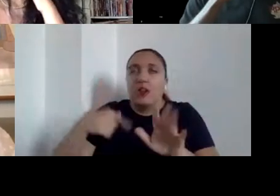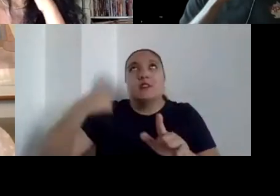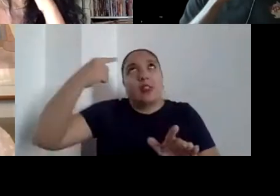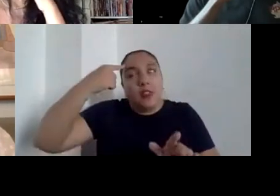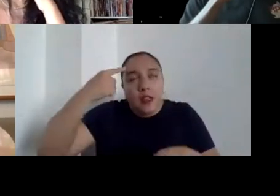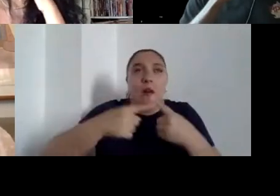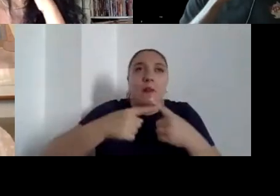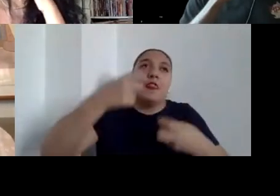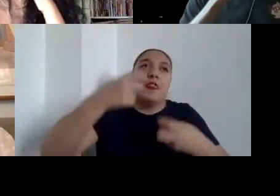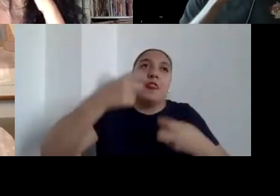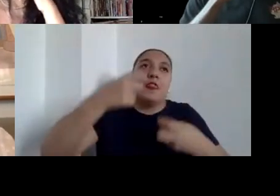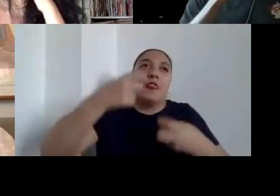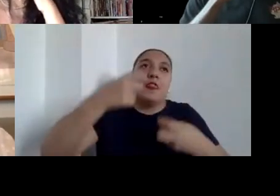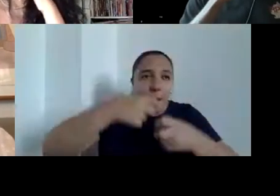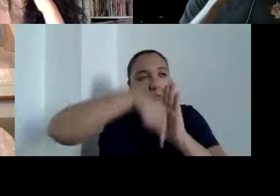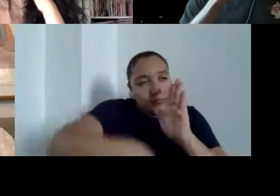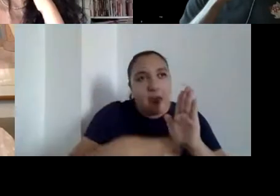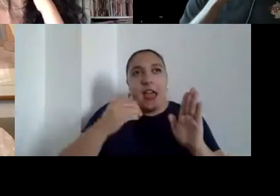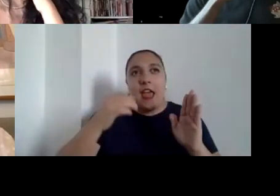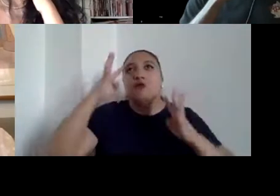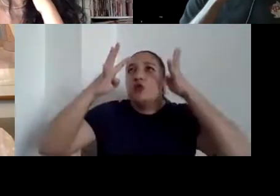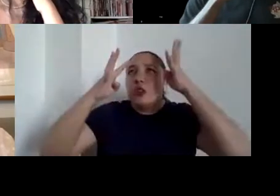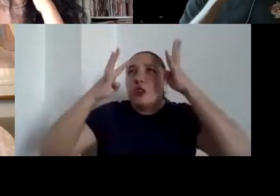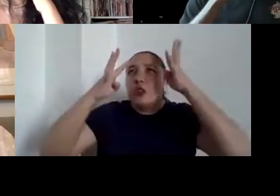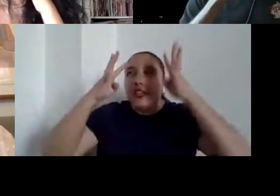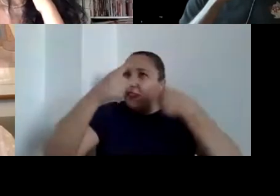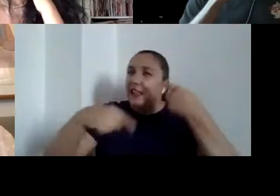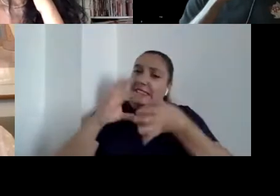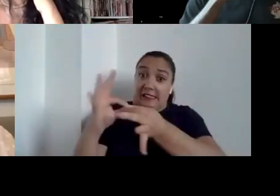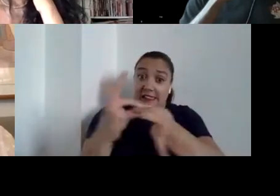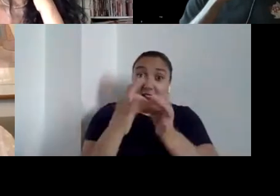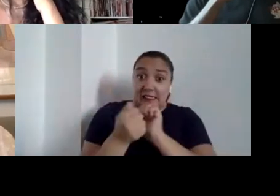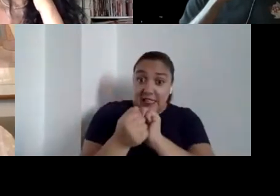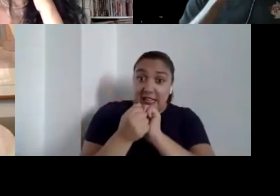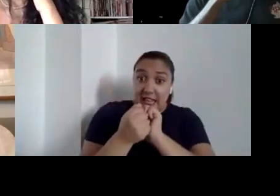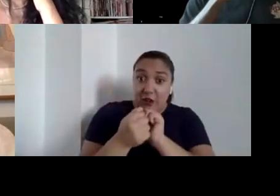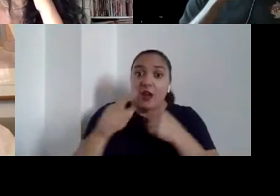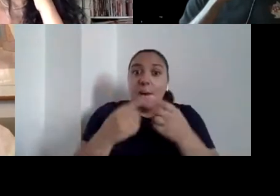and creatively think together about solutions moving forward.